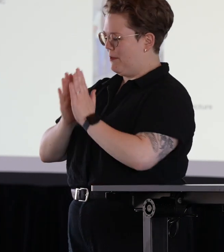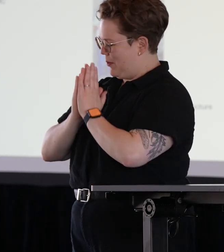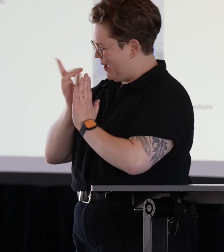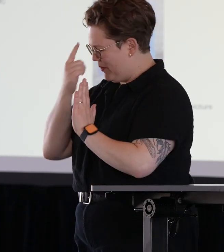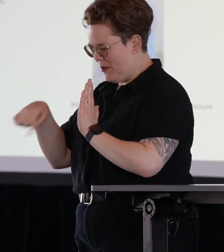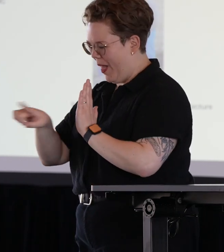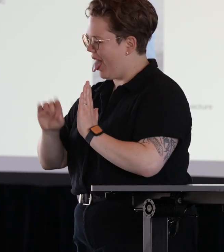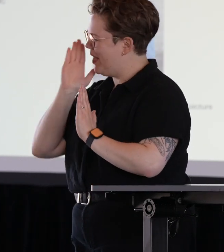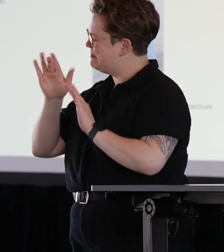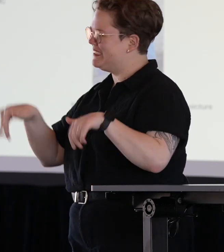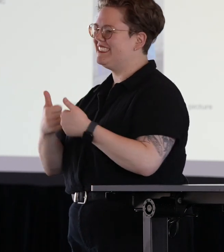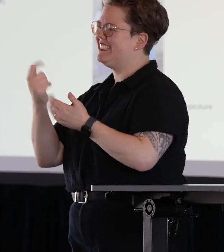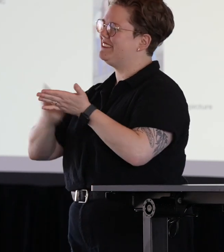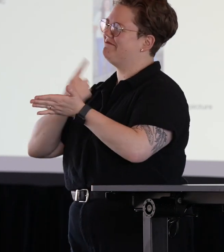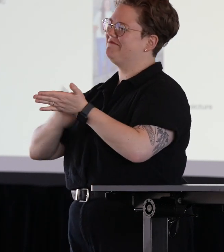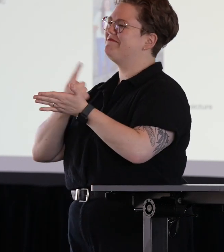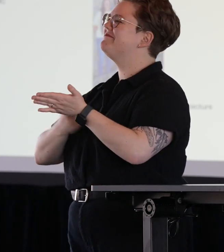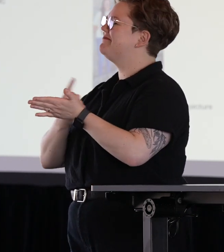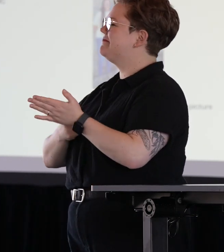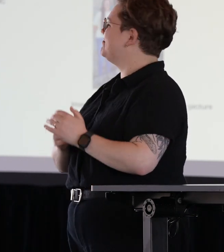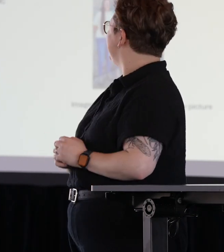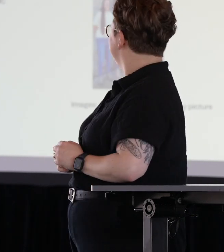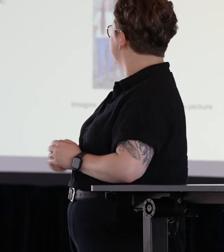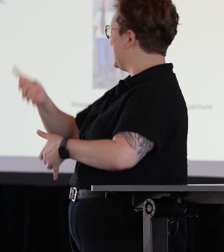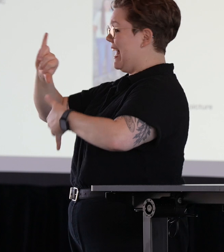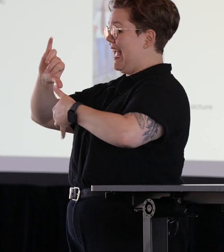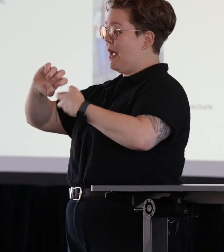be challenging at times. On the hype issue, my son outgrew me at